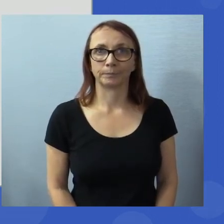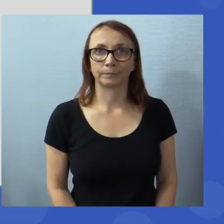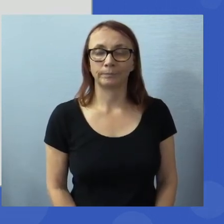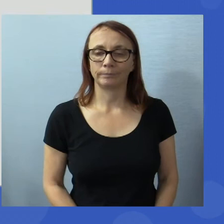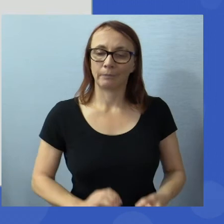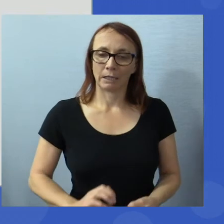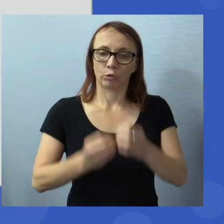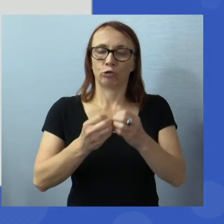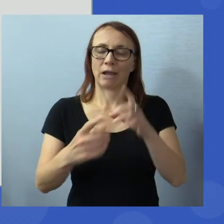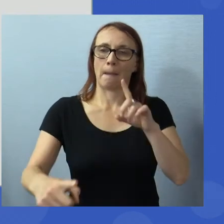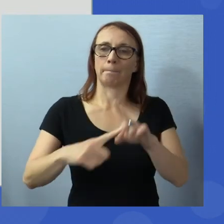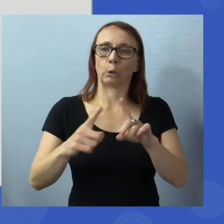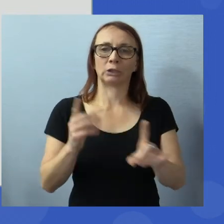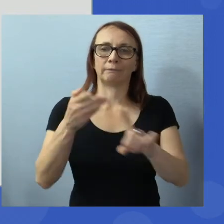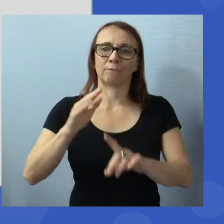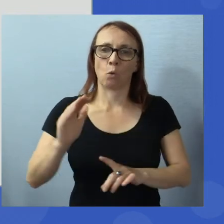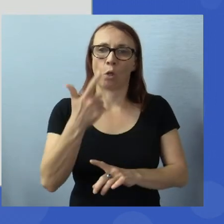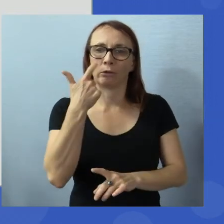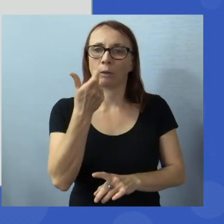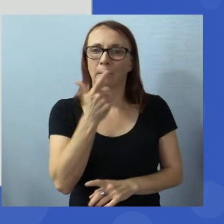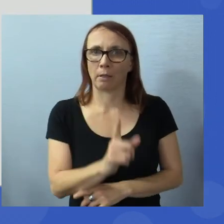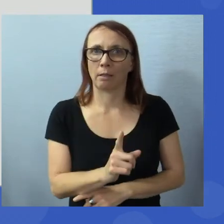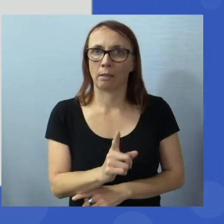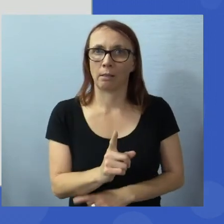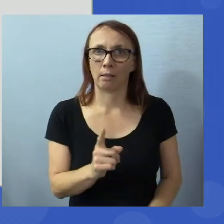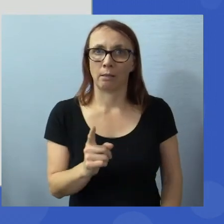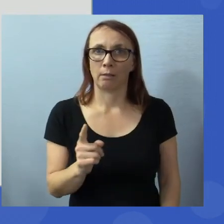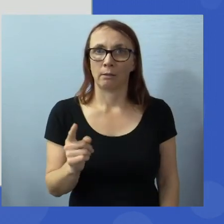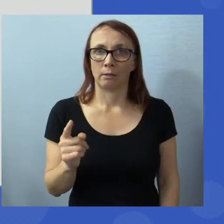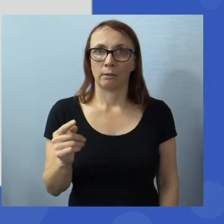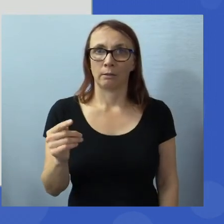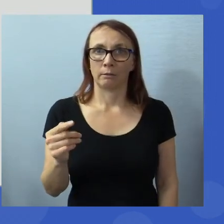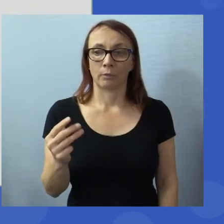positive destinations for all of our young people strongly strongly agree 35%